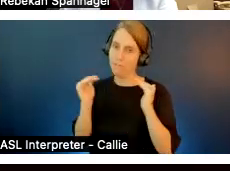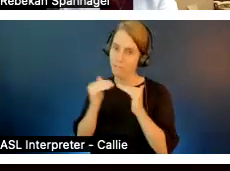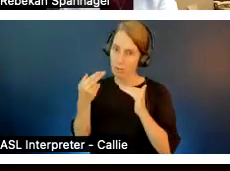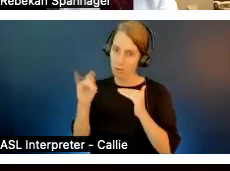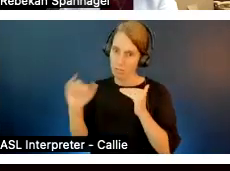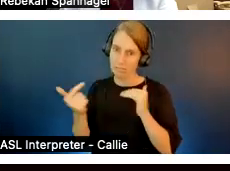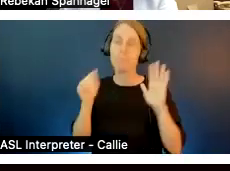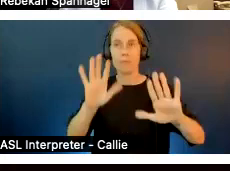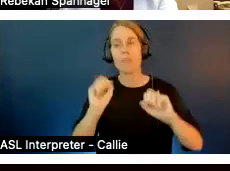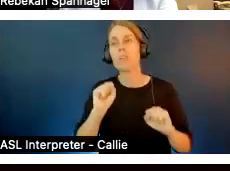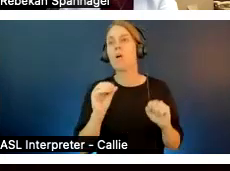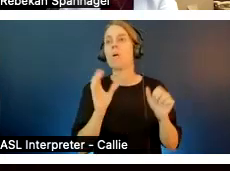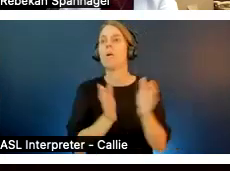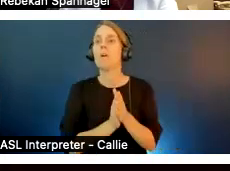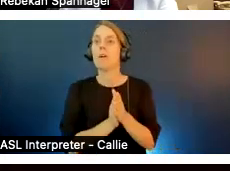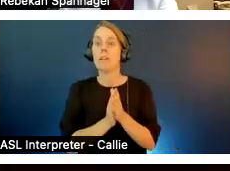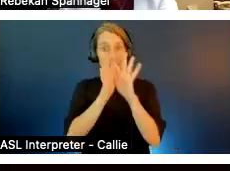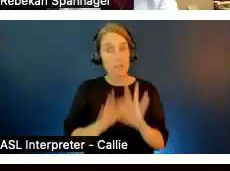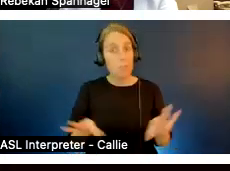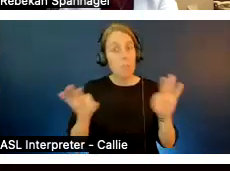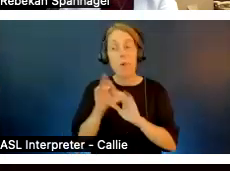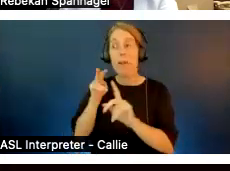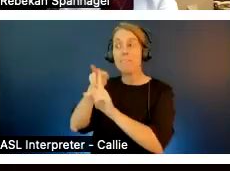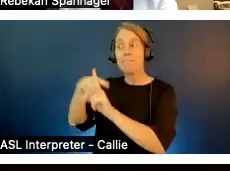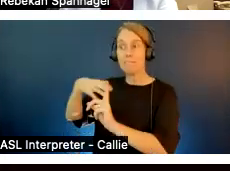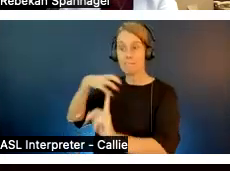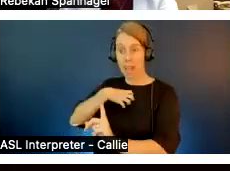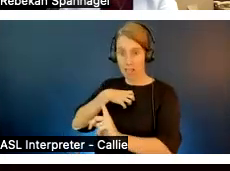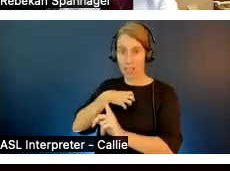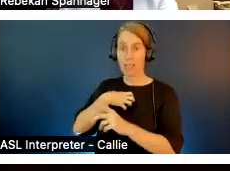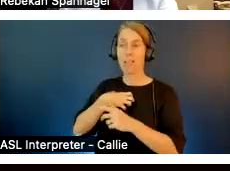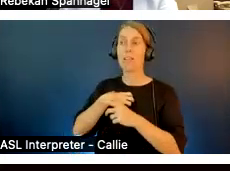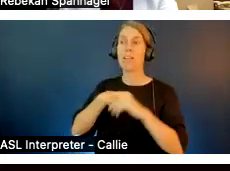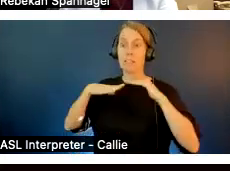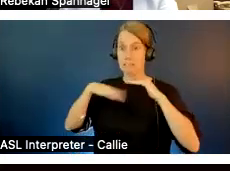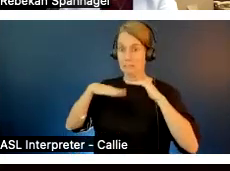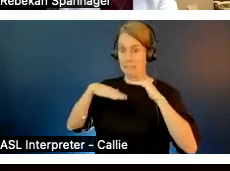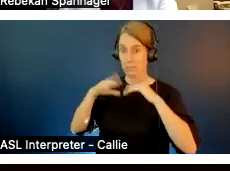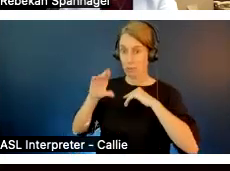the deadline and do it in writing you can launch an appeal with a telephone communication or an